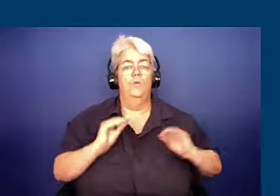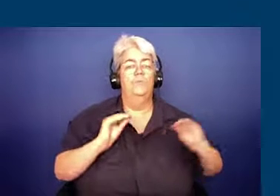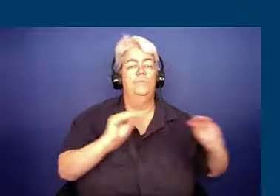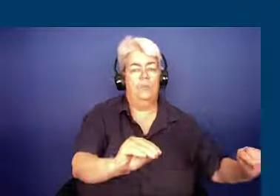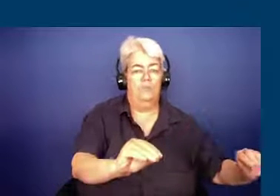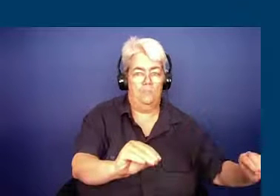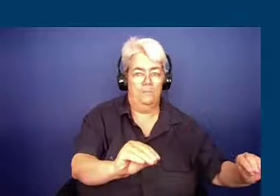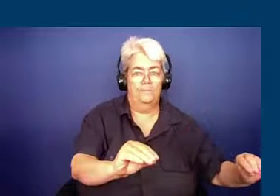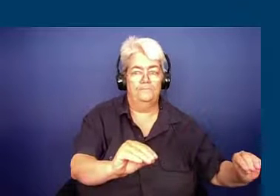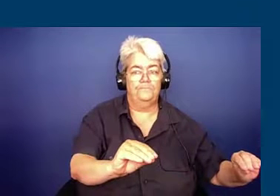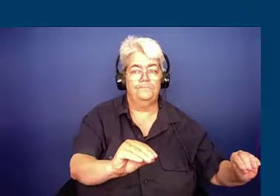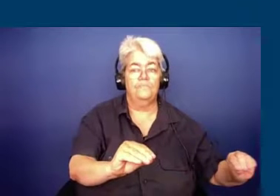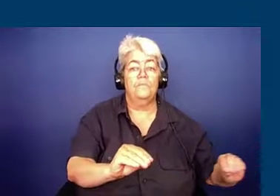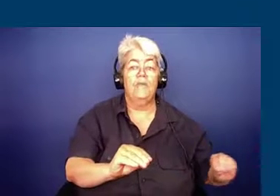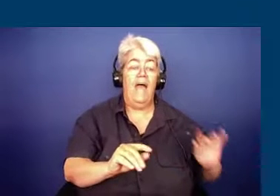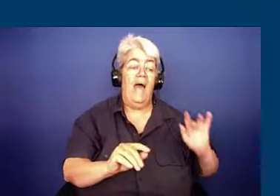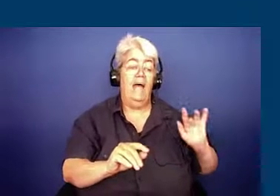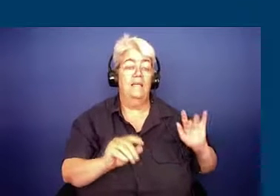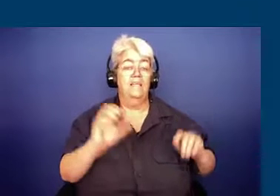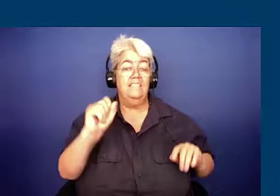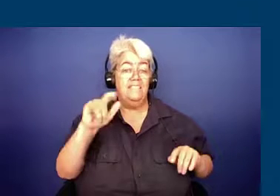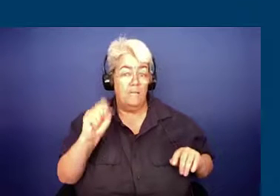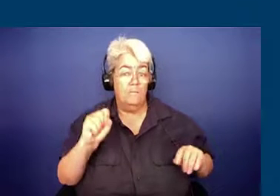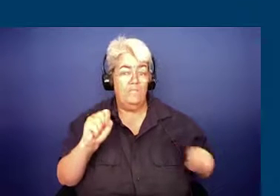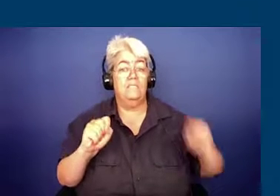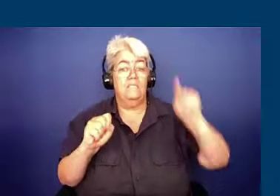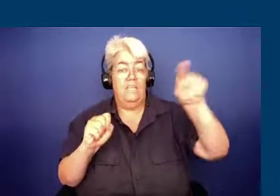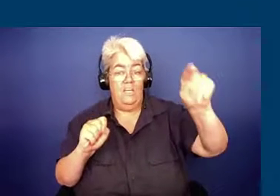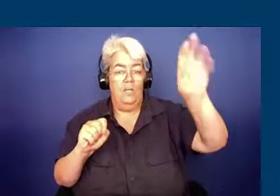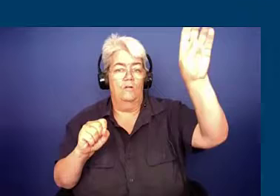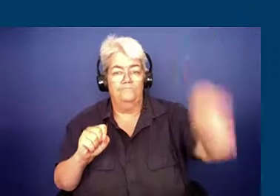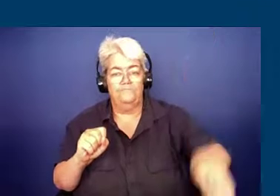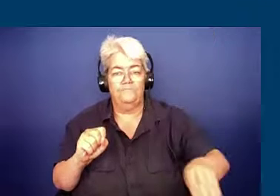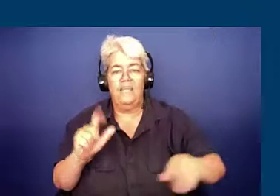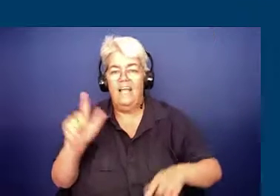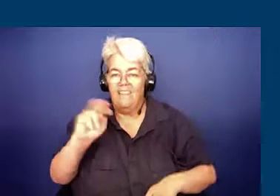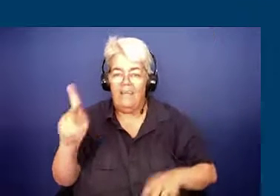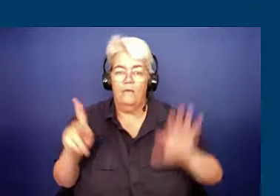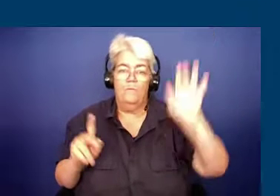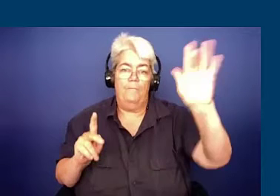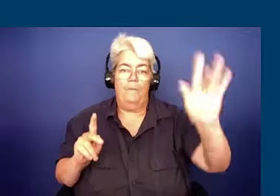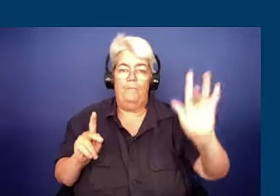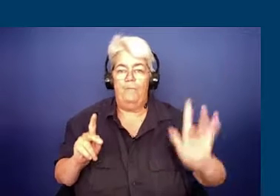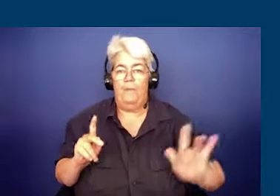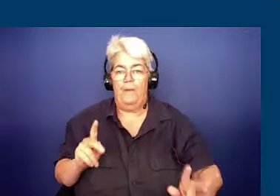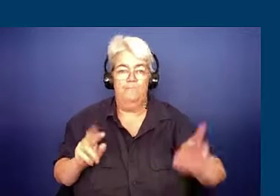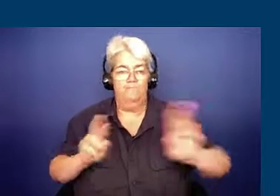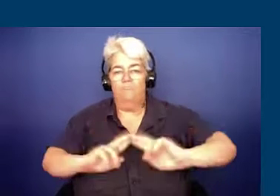assignment and syllabus. Canvas does that for you automatically. So if you know about that, then you